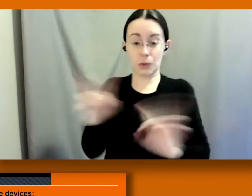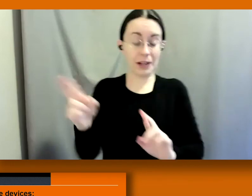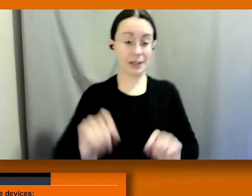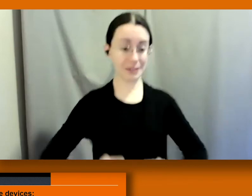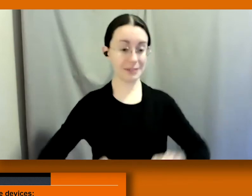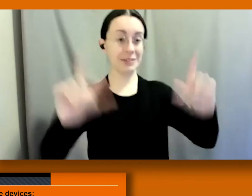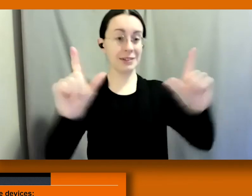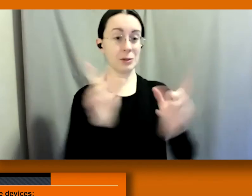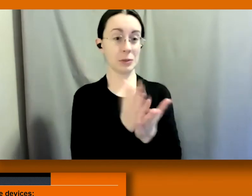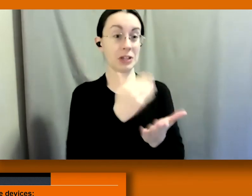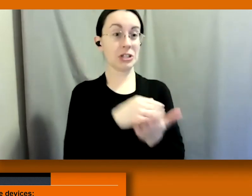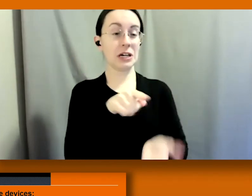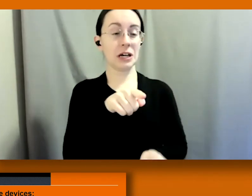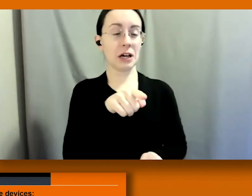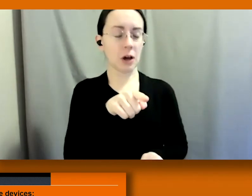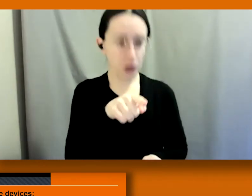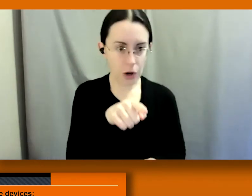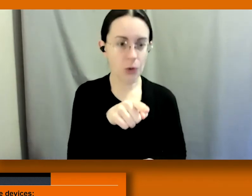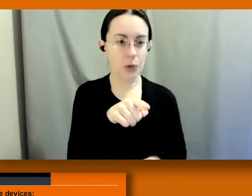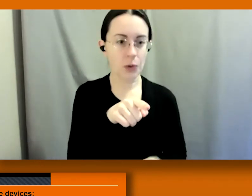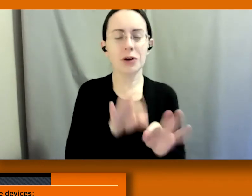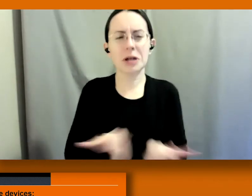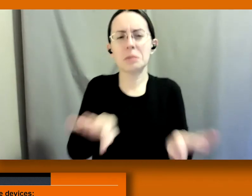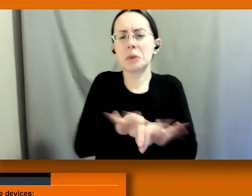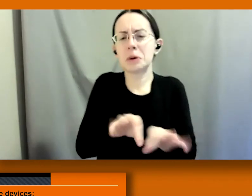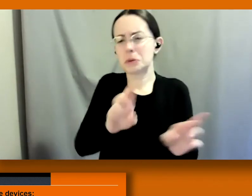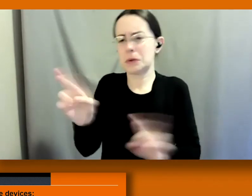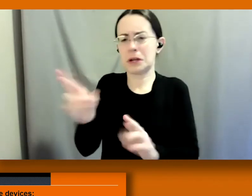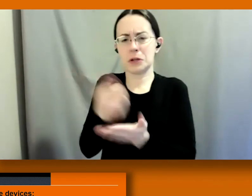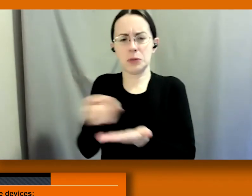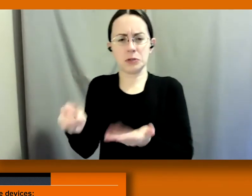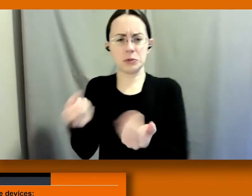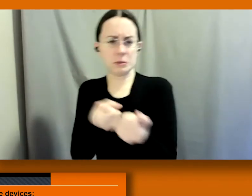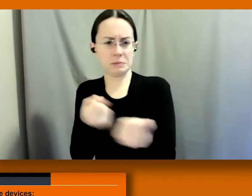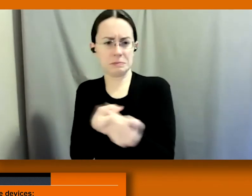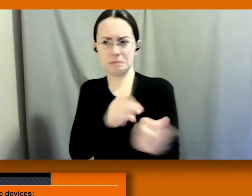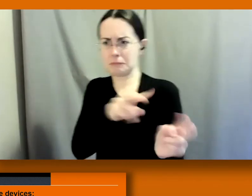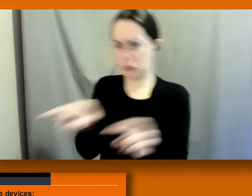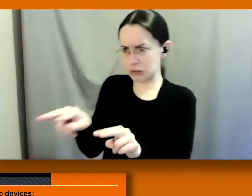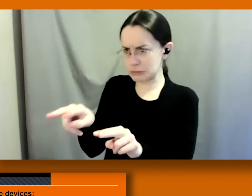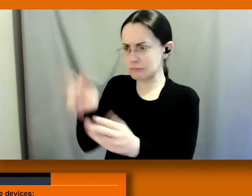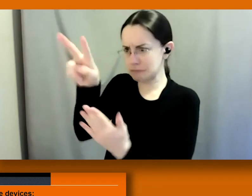and have something to refer to. Um, and you'll also notice the reoccurring theme